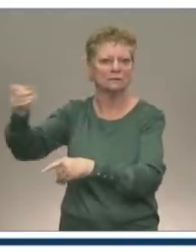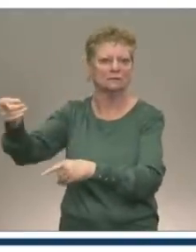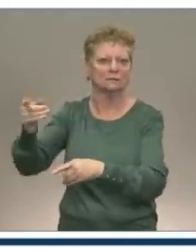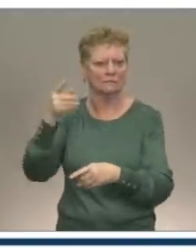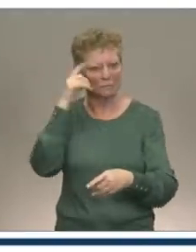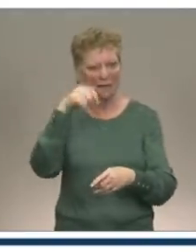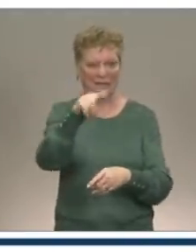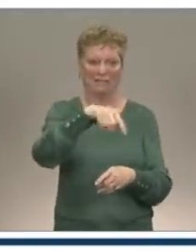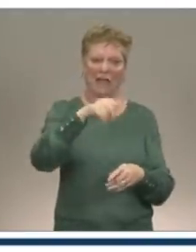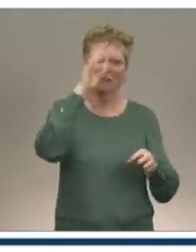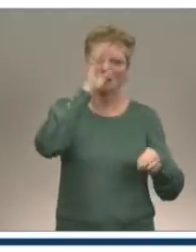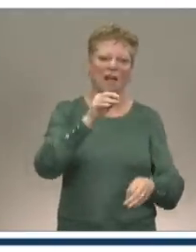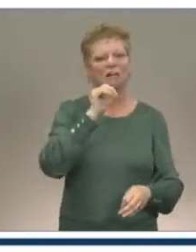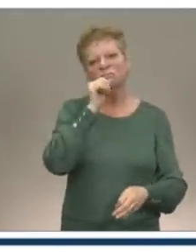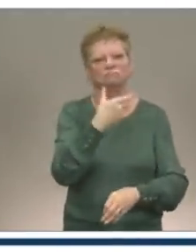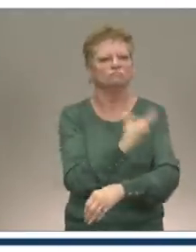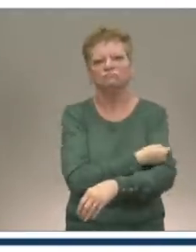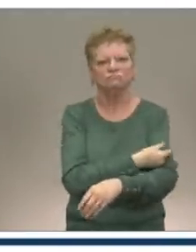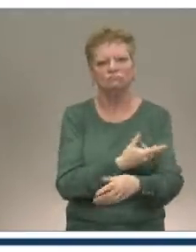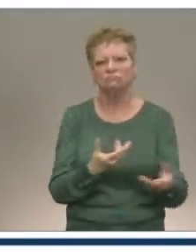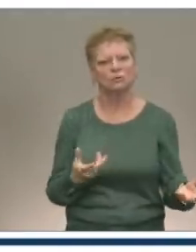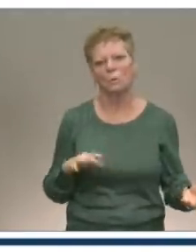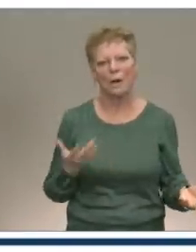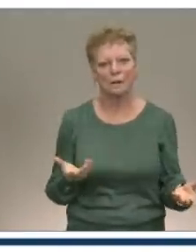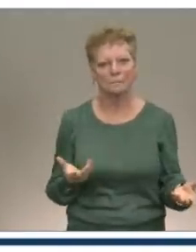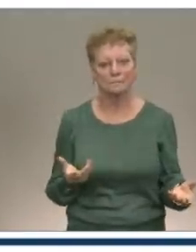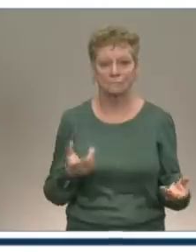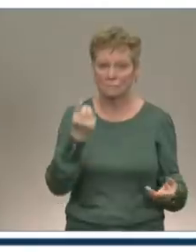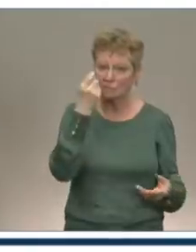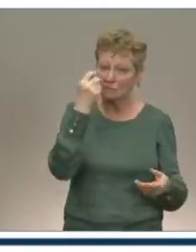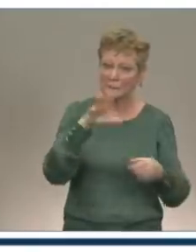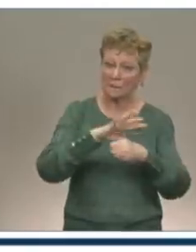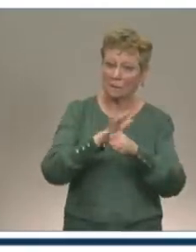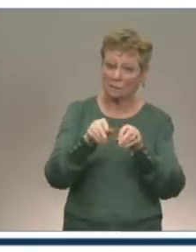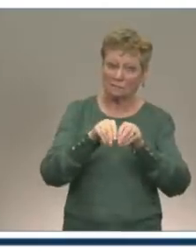rather than and we need to have we're in a pandemic we need to have strong measures i